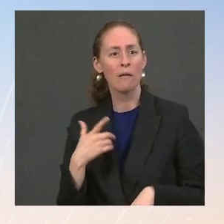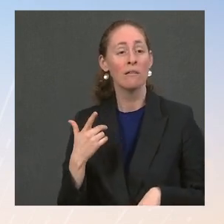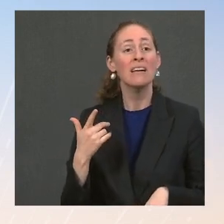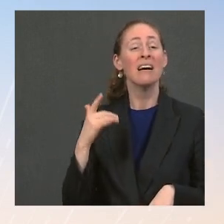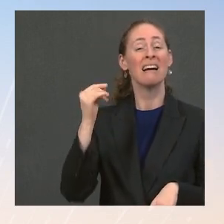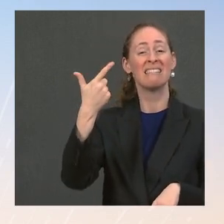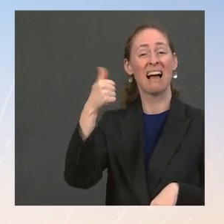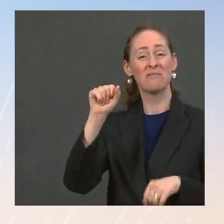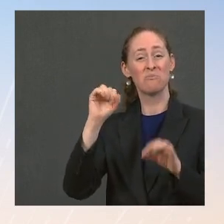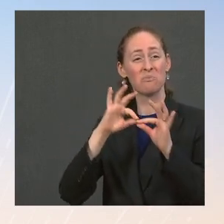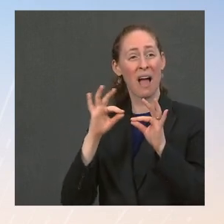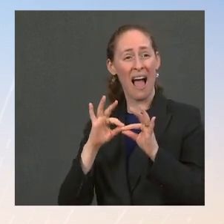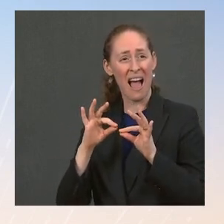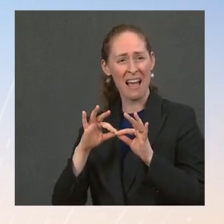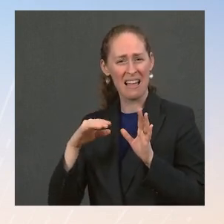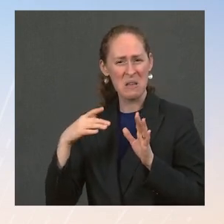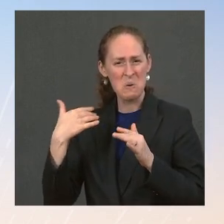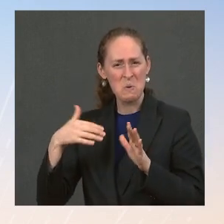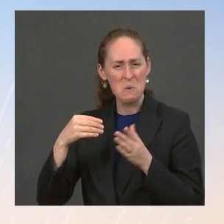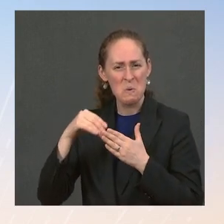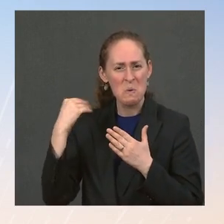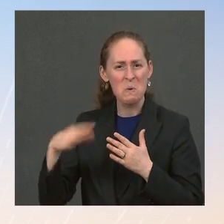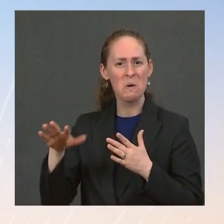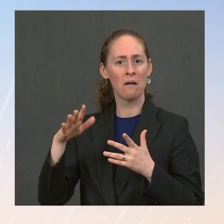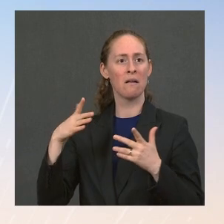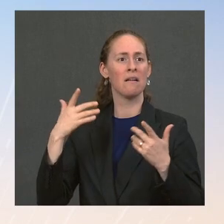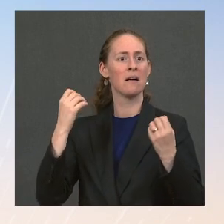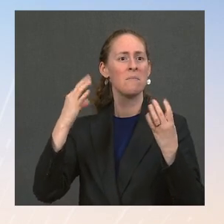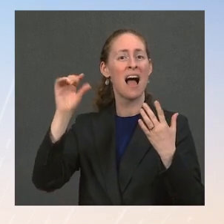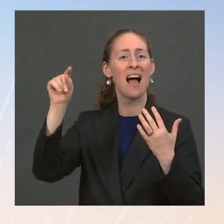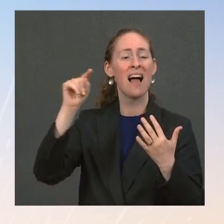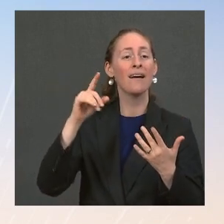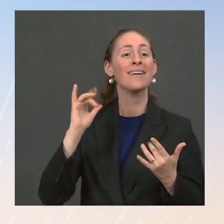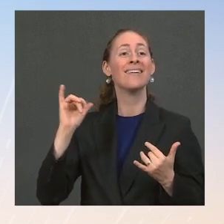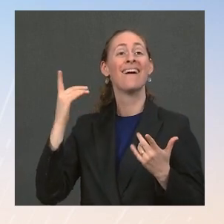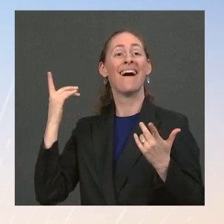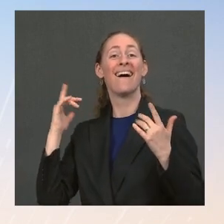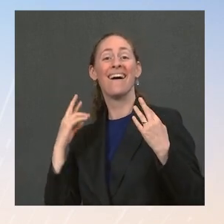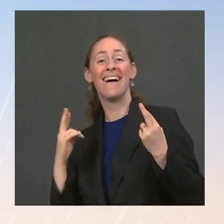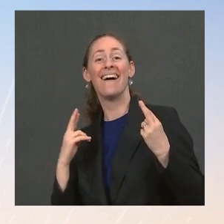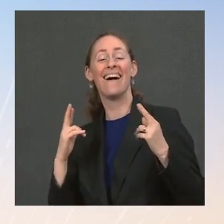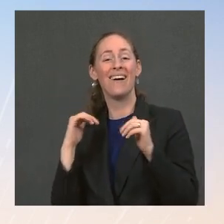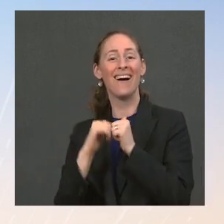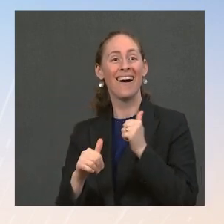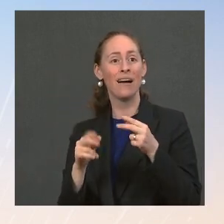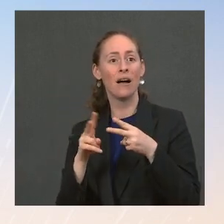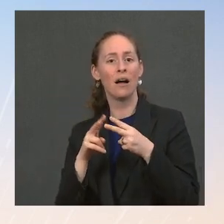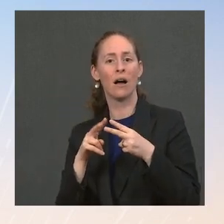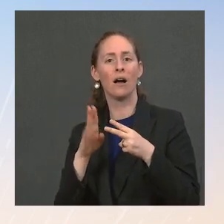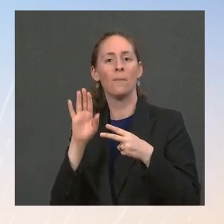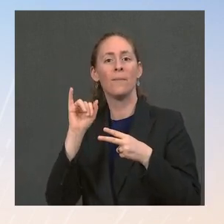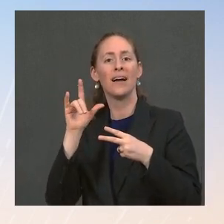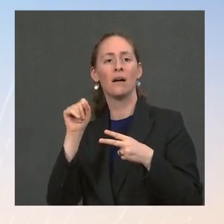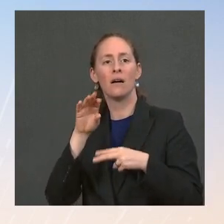The President is struggling to get the rest of his Build Back Better agenda passed through Congress. How do you assess where things stand right now